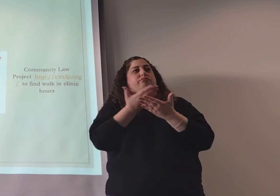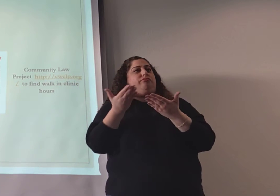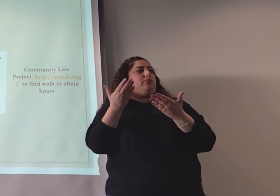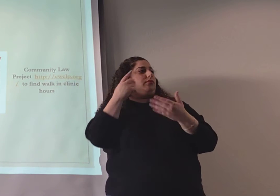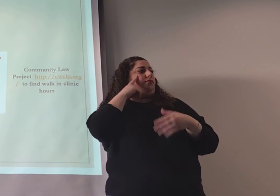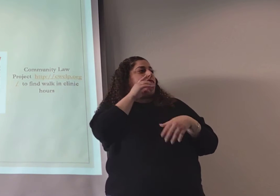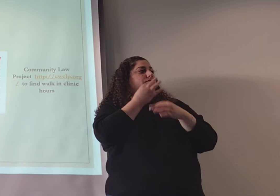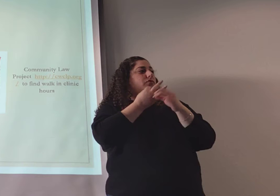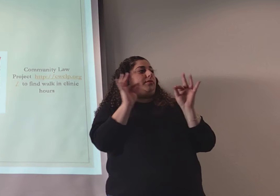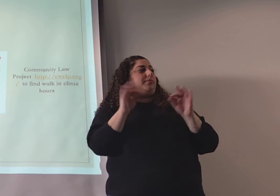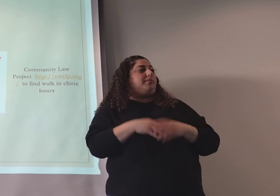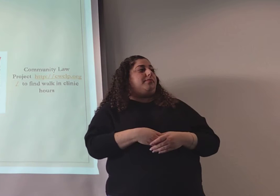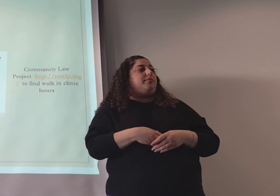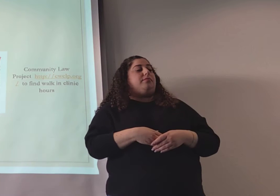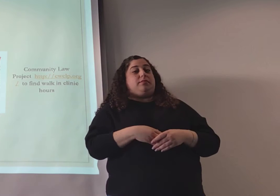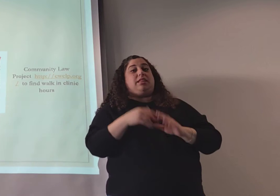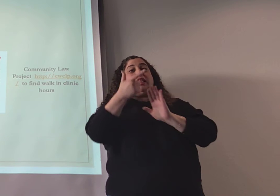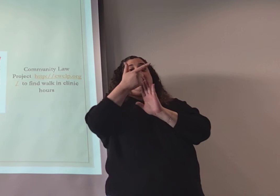leave because they didn't pay their rent.